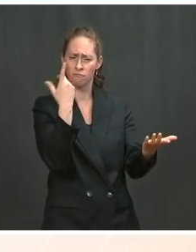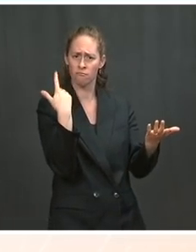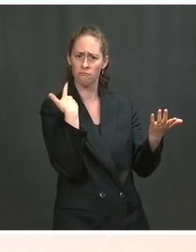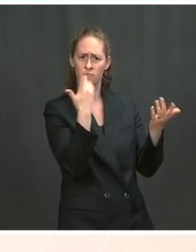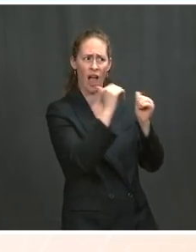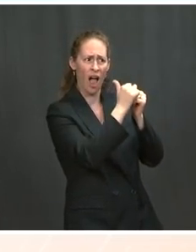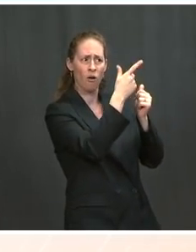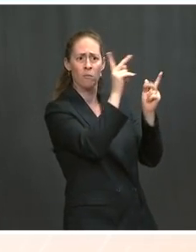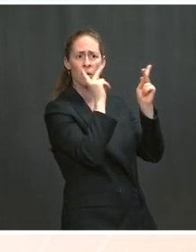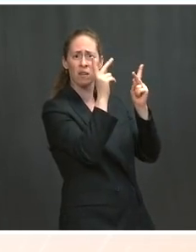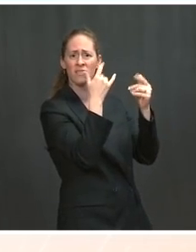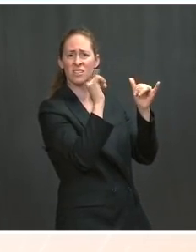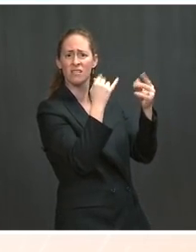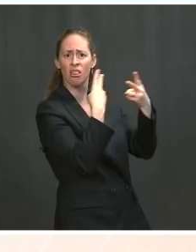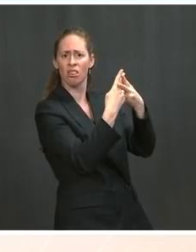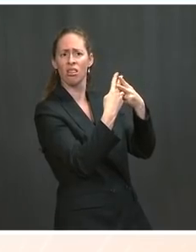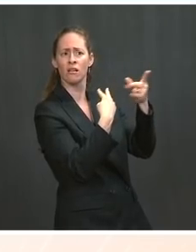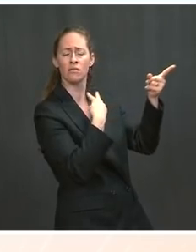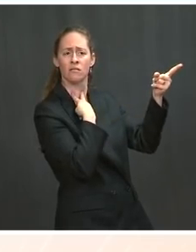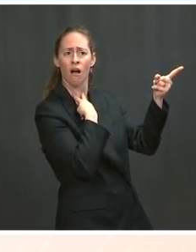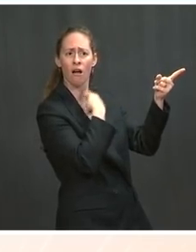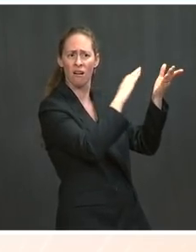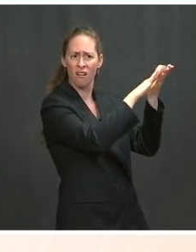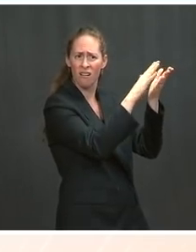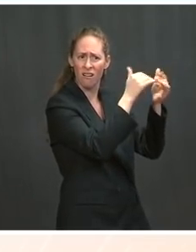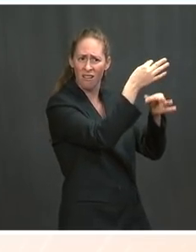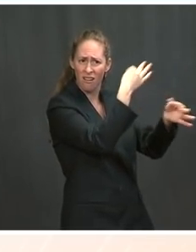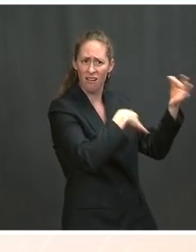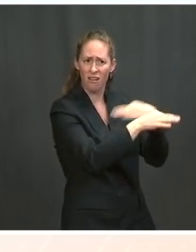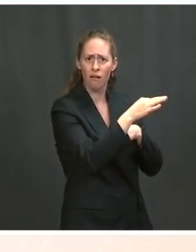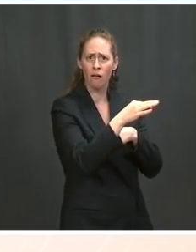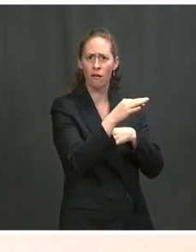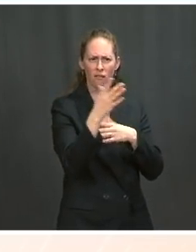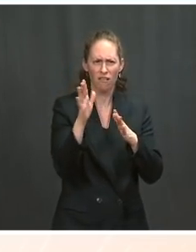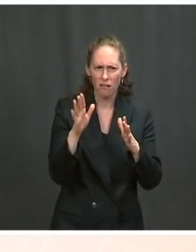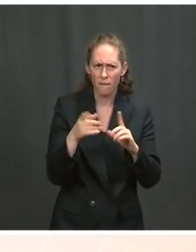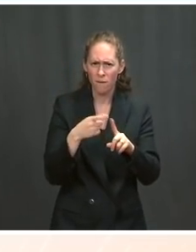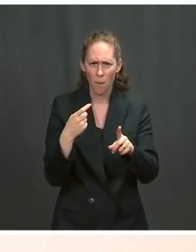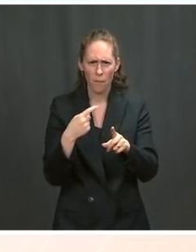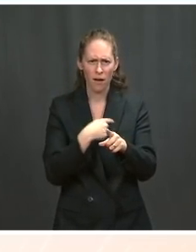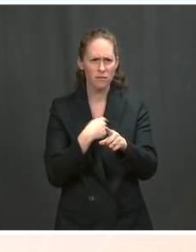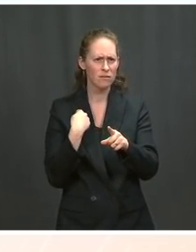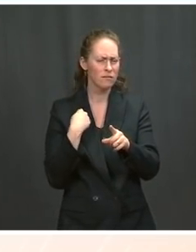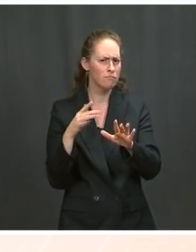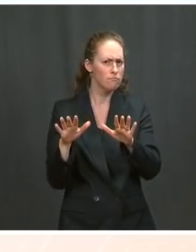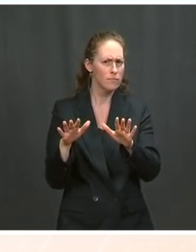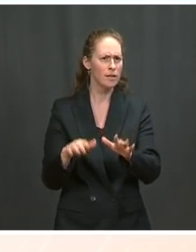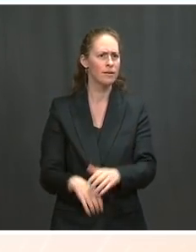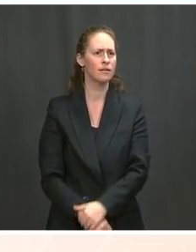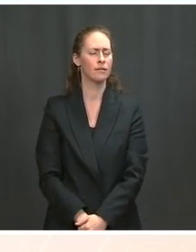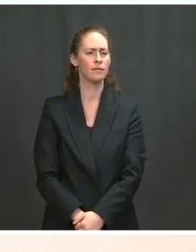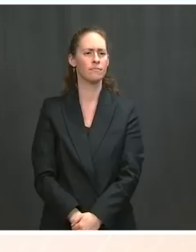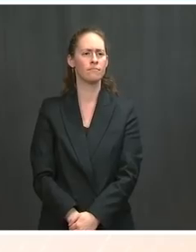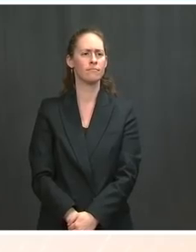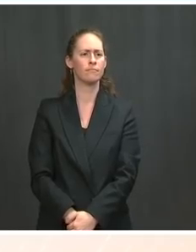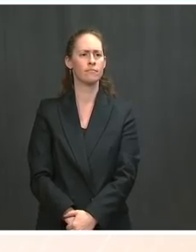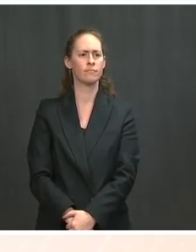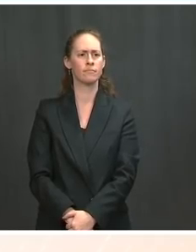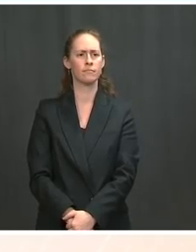from us in return for their release? The Press: Yes. Ms. Psaki: Obviously, the detainment of individuals by the Russian government is something that we raise